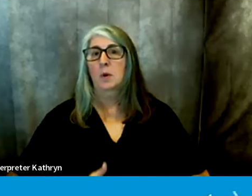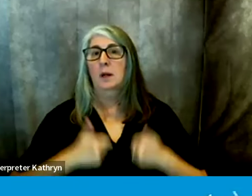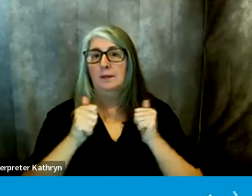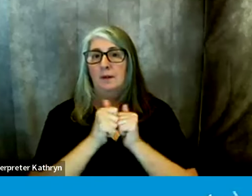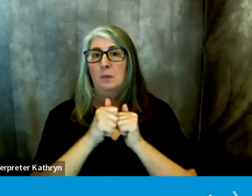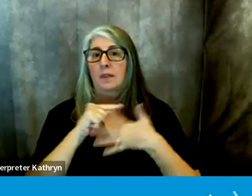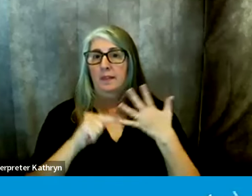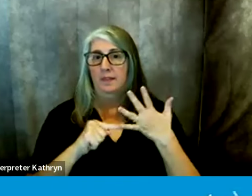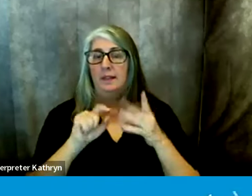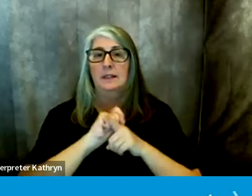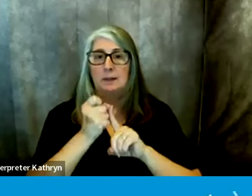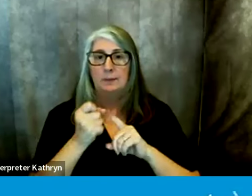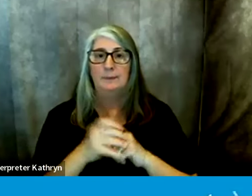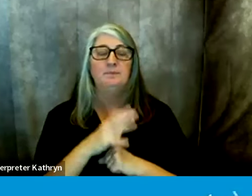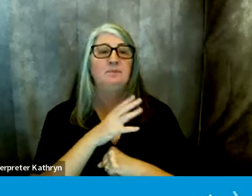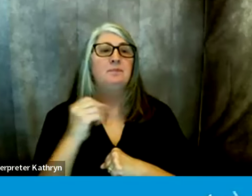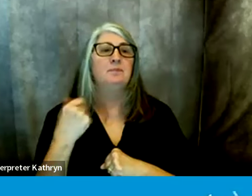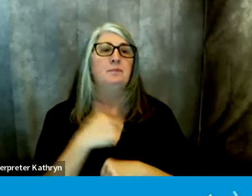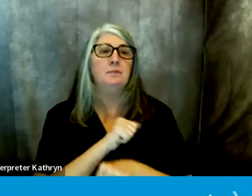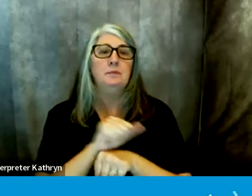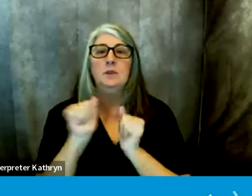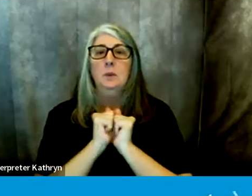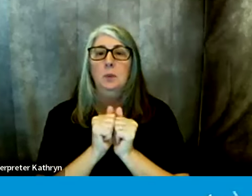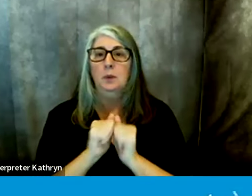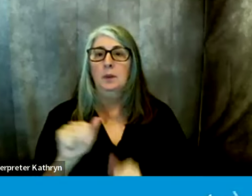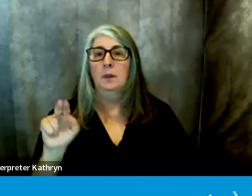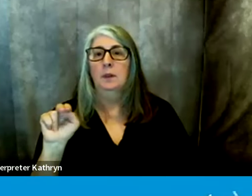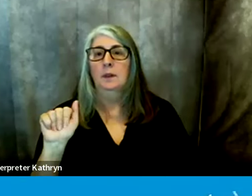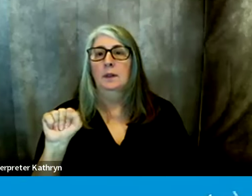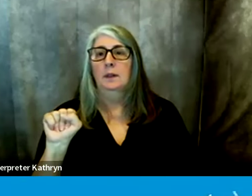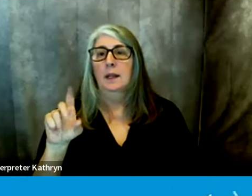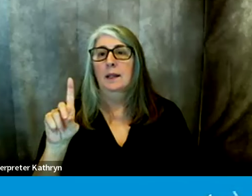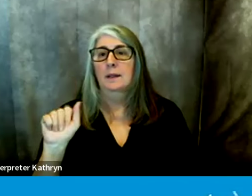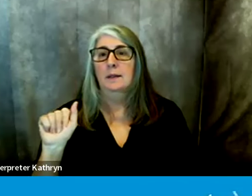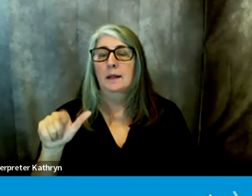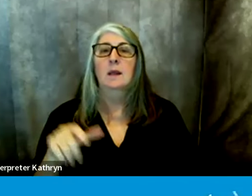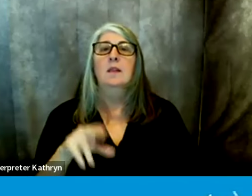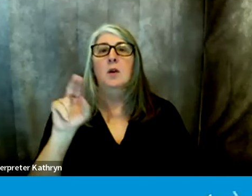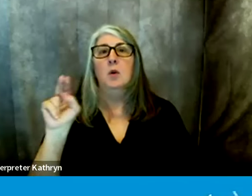Then we also work with NASCIC, the North American Spinal Cord Injury Consortium.